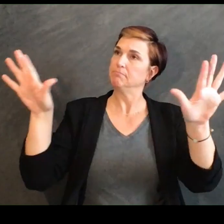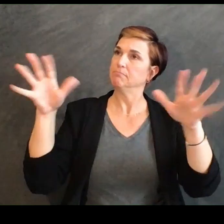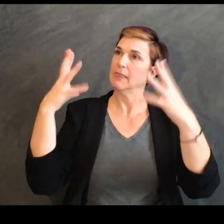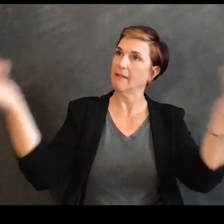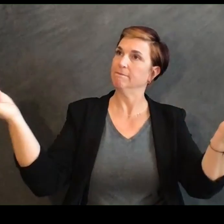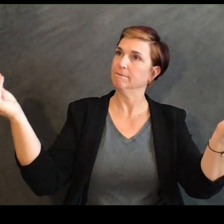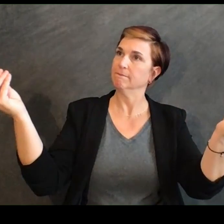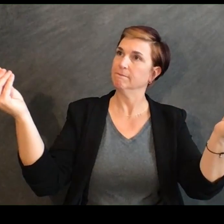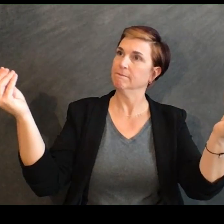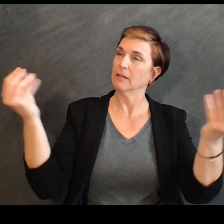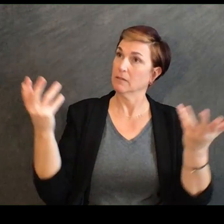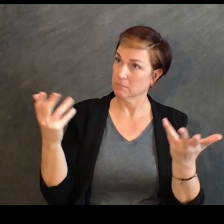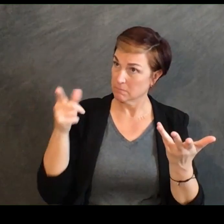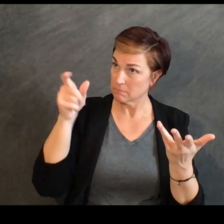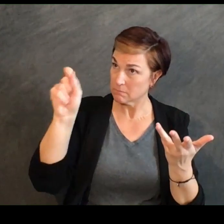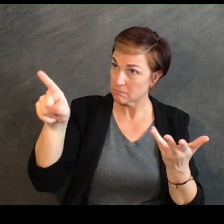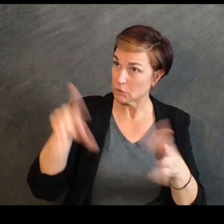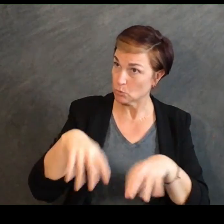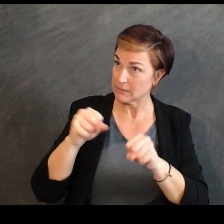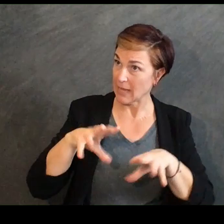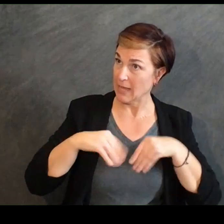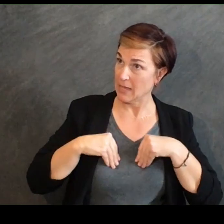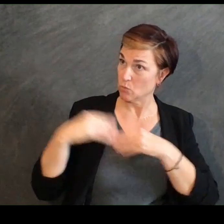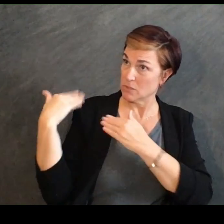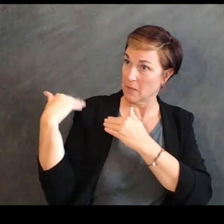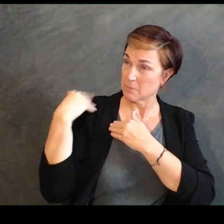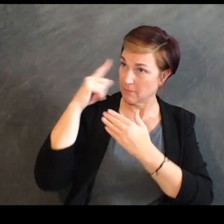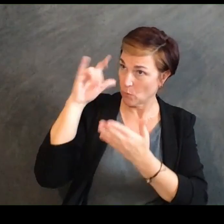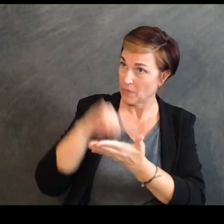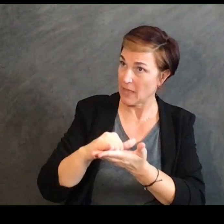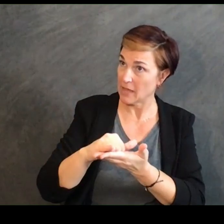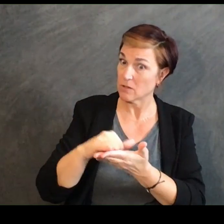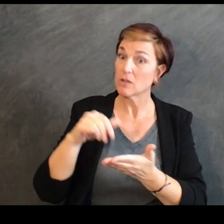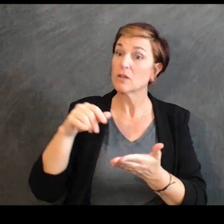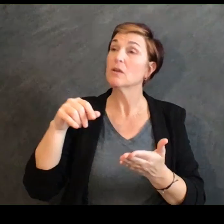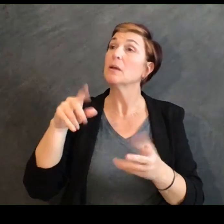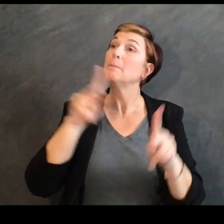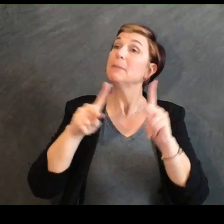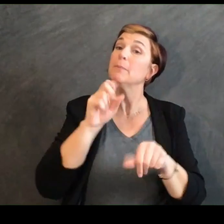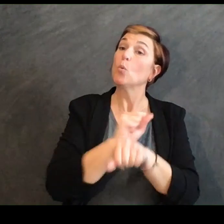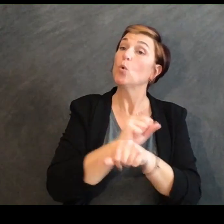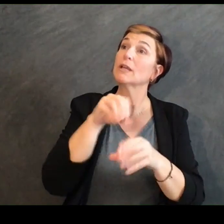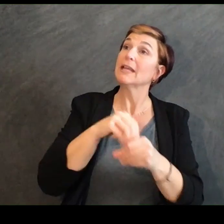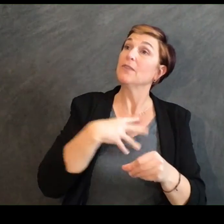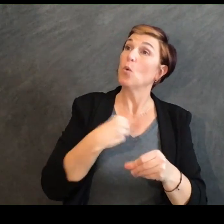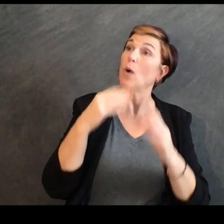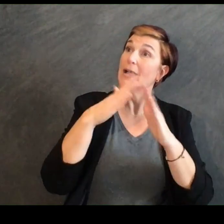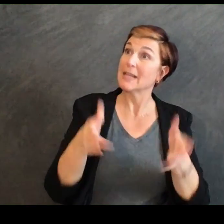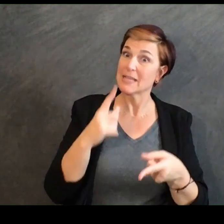take to that and the officials that worked in that office said that you at the White House lost valuable time because that office wasn't disbanded